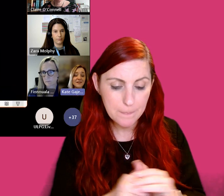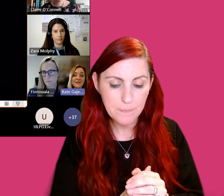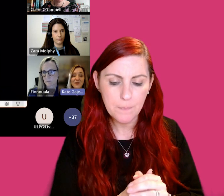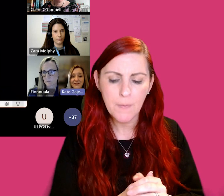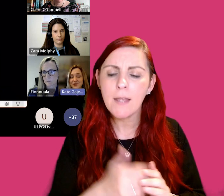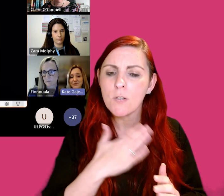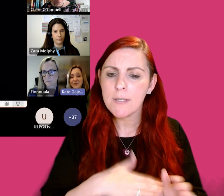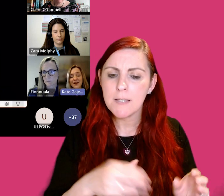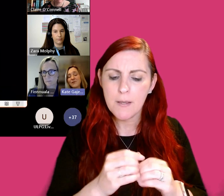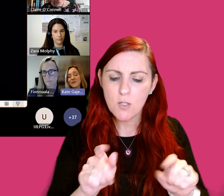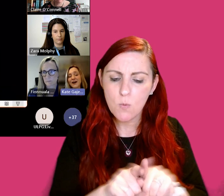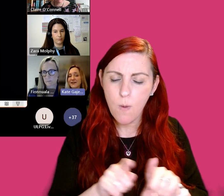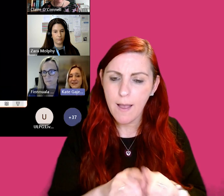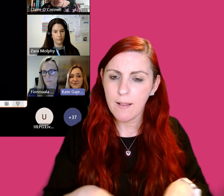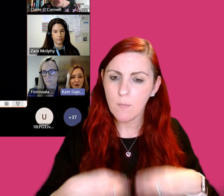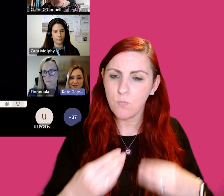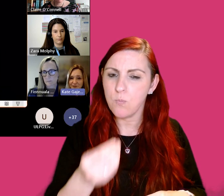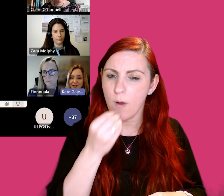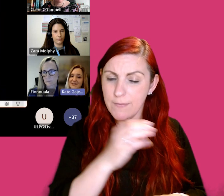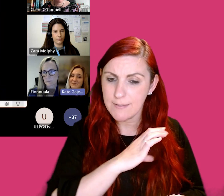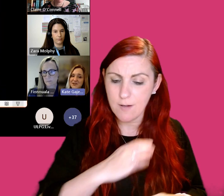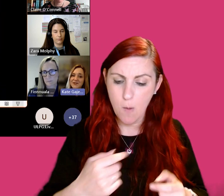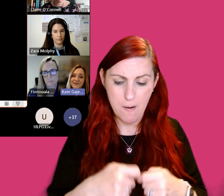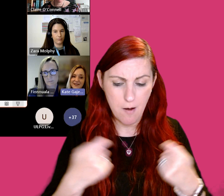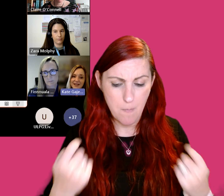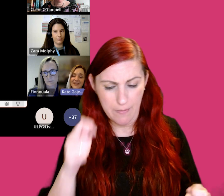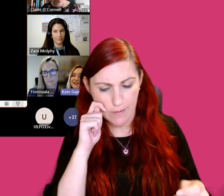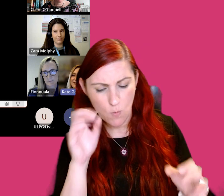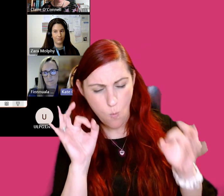the the The Breakfast Club comic I think it's wonderful it's absolutely fantastic and it's